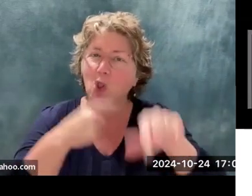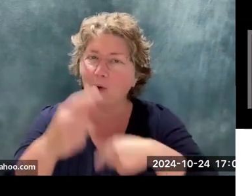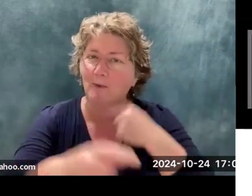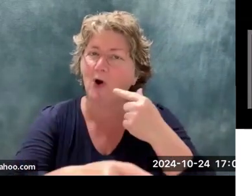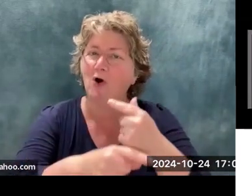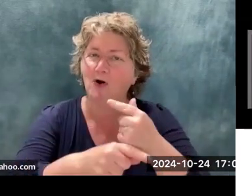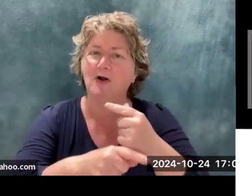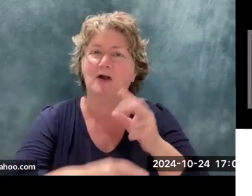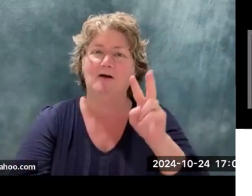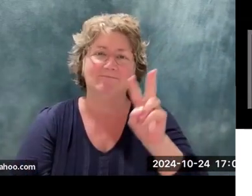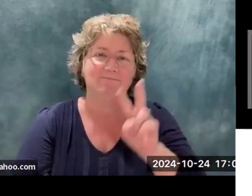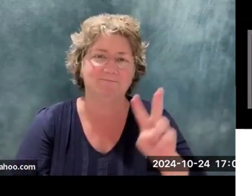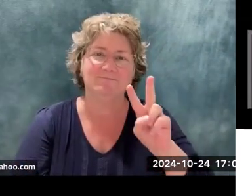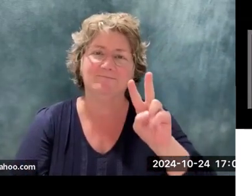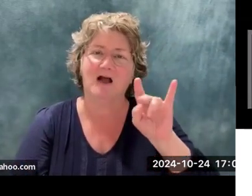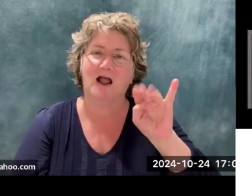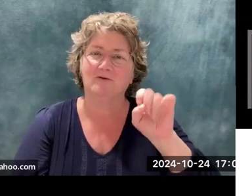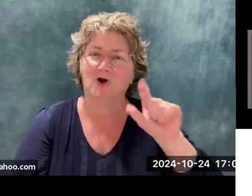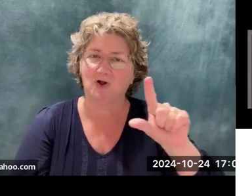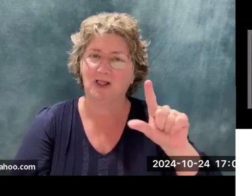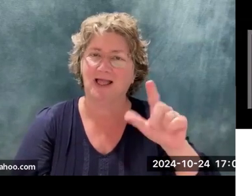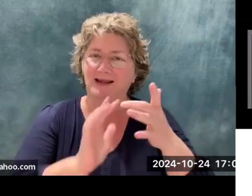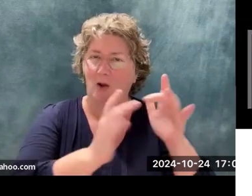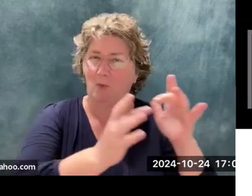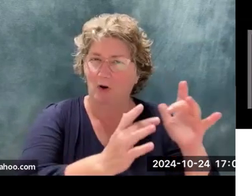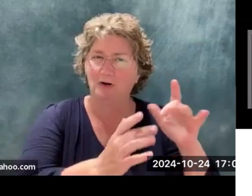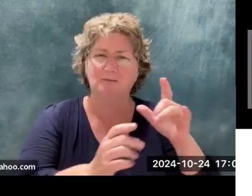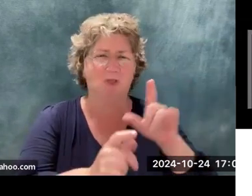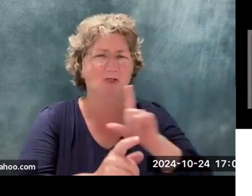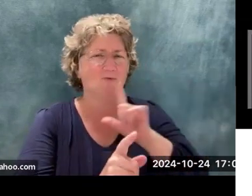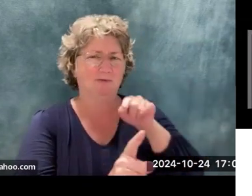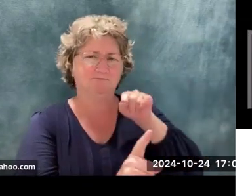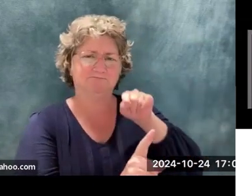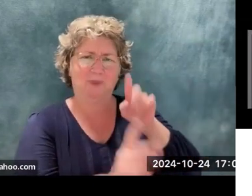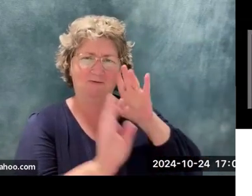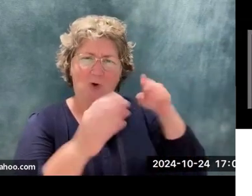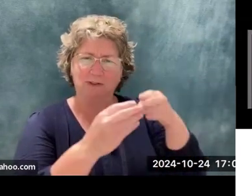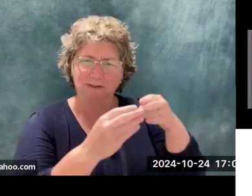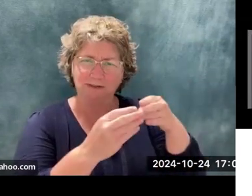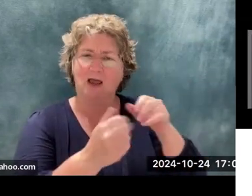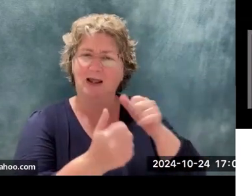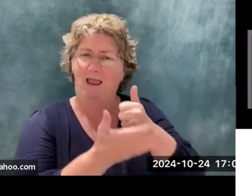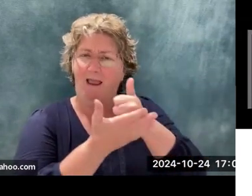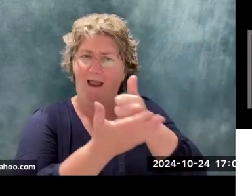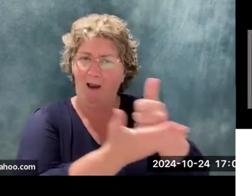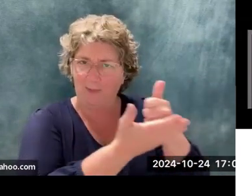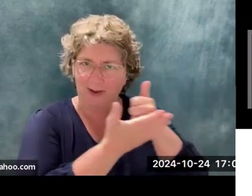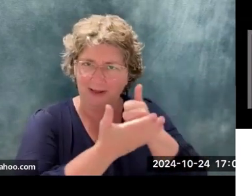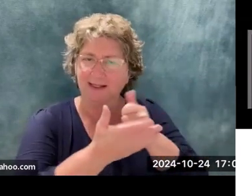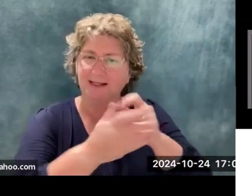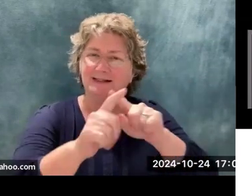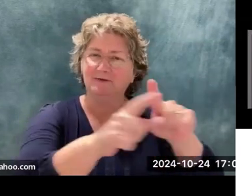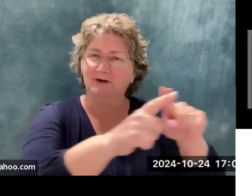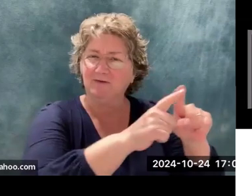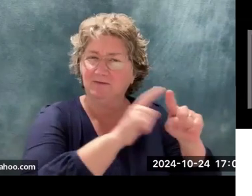calling attention to research and training needs and assist countries to prepare and respond to viral